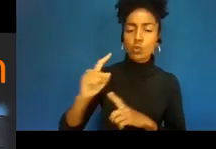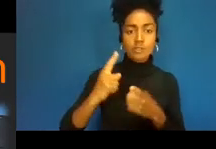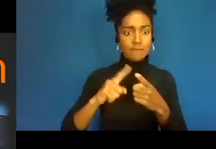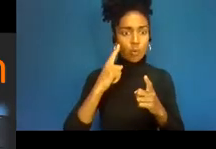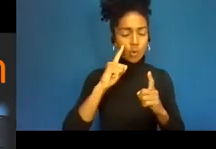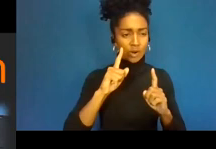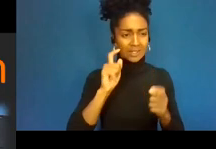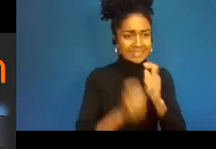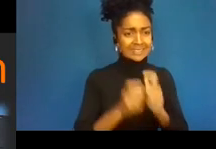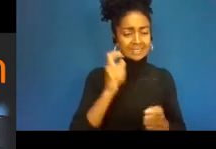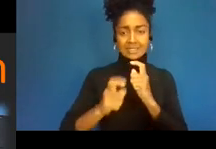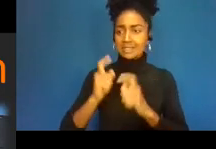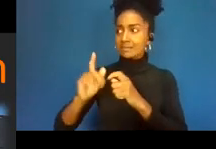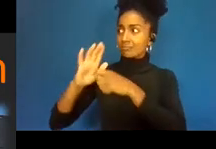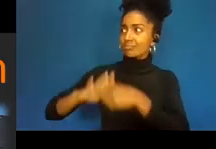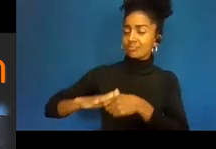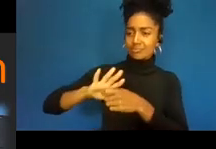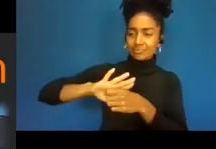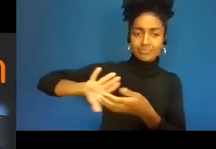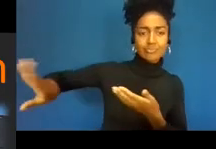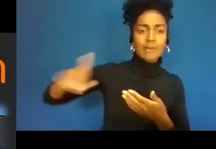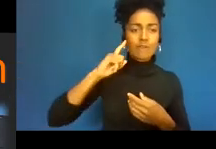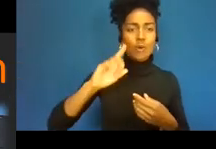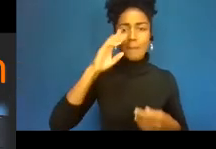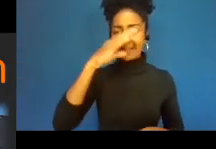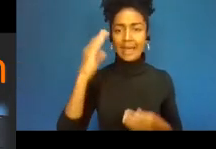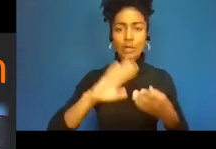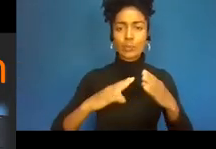It's shifting the narrative to understand that universally,